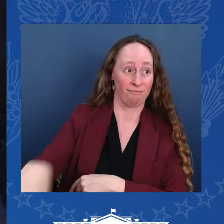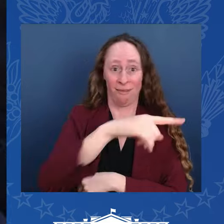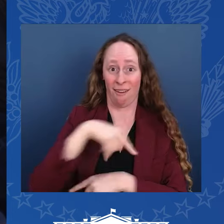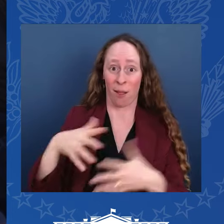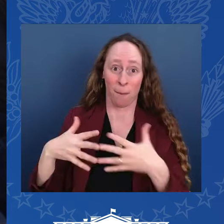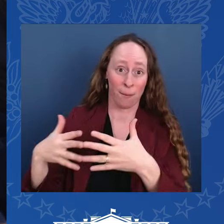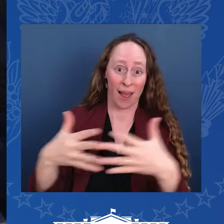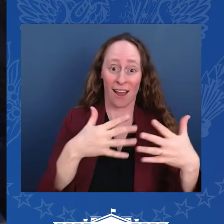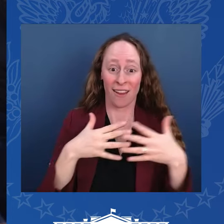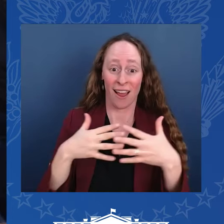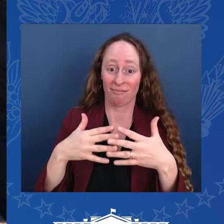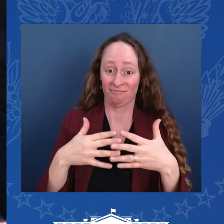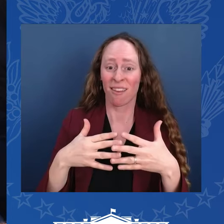I wish I would play ball with him.